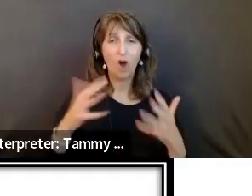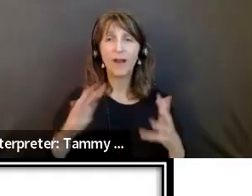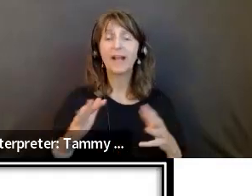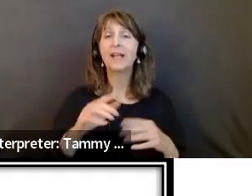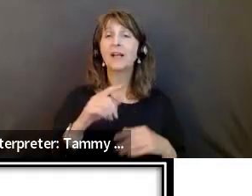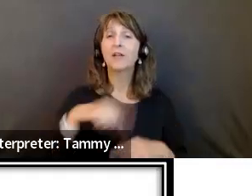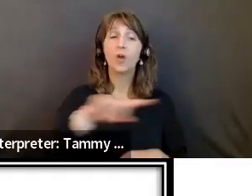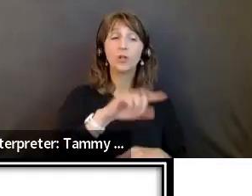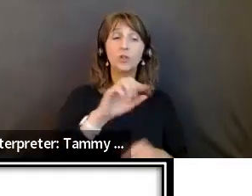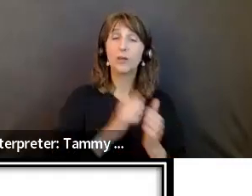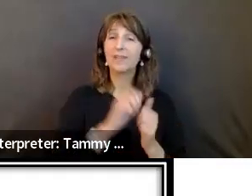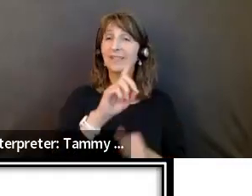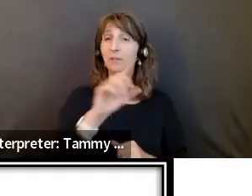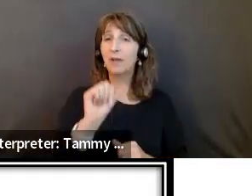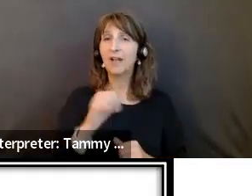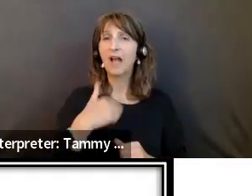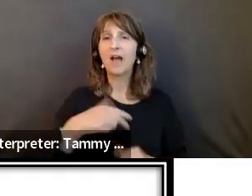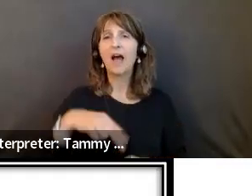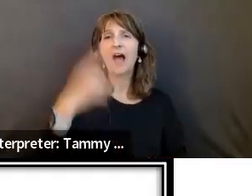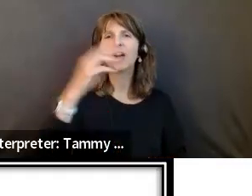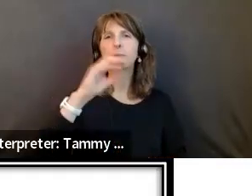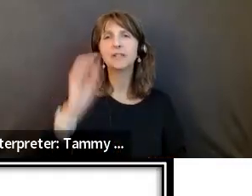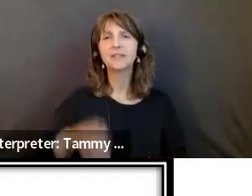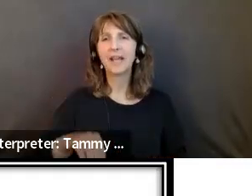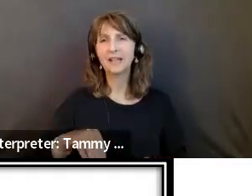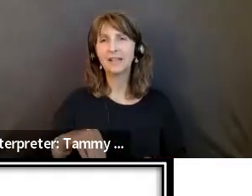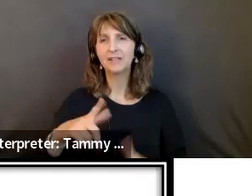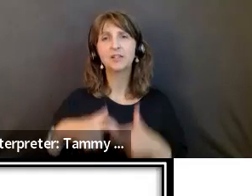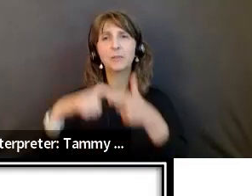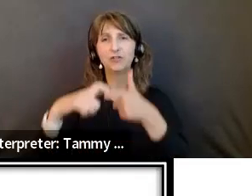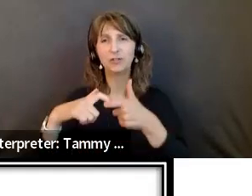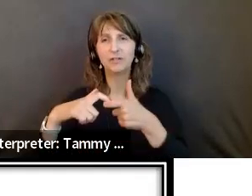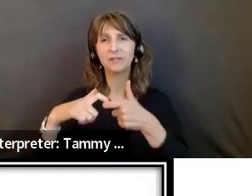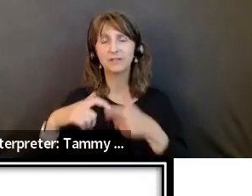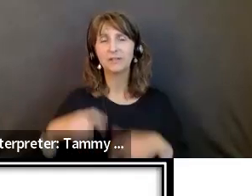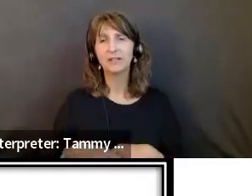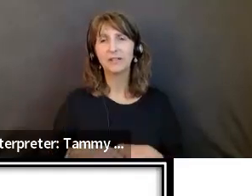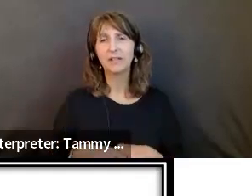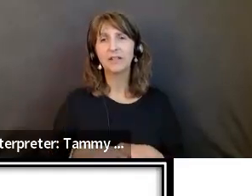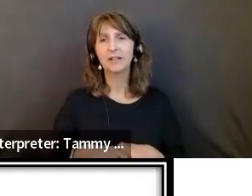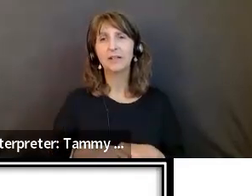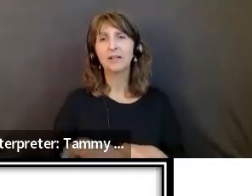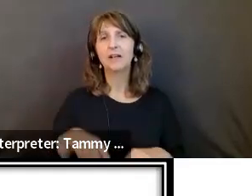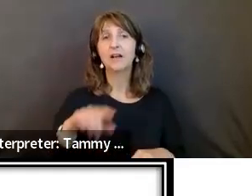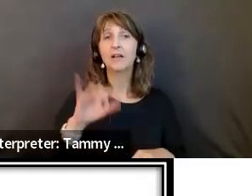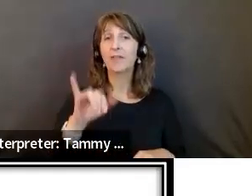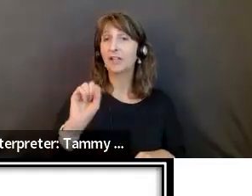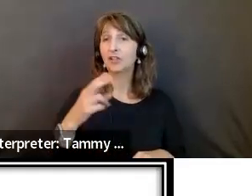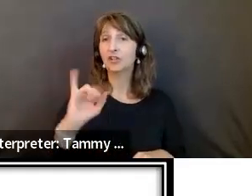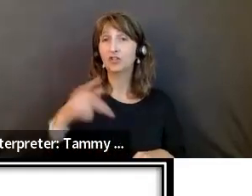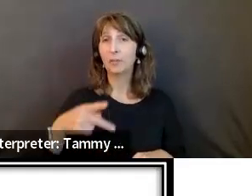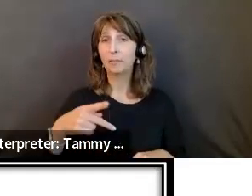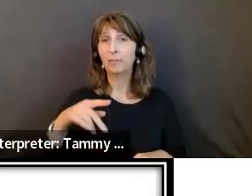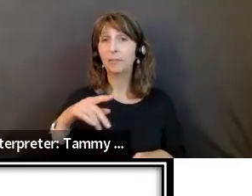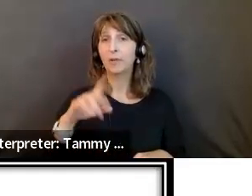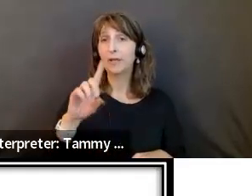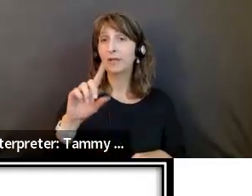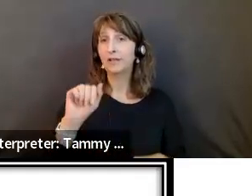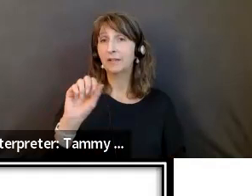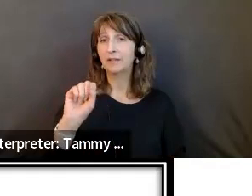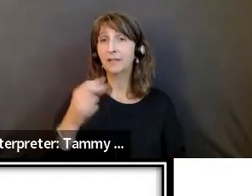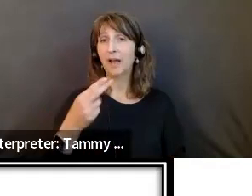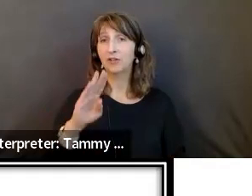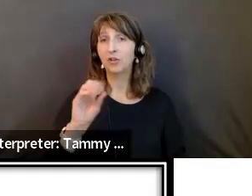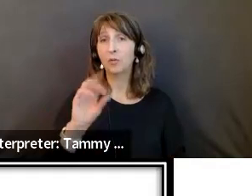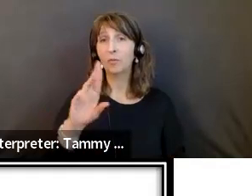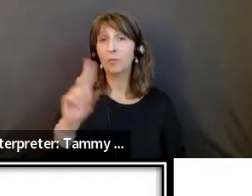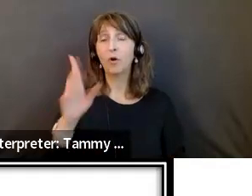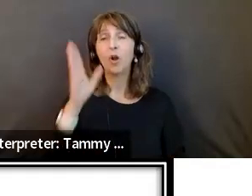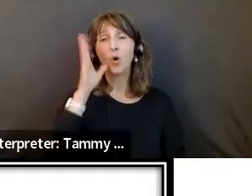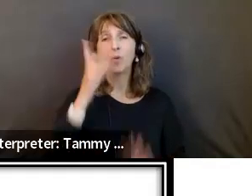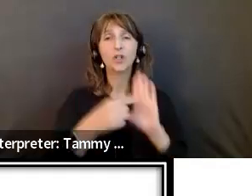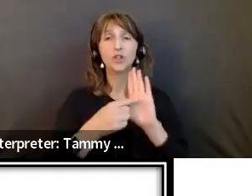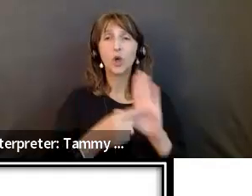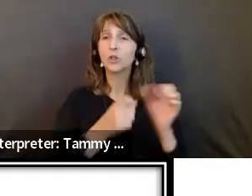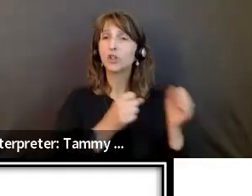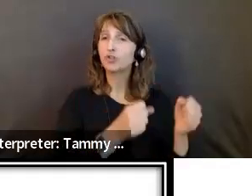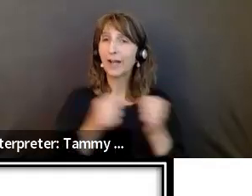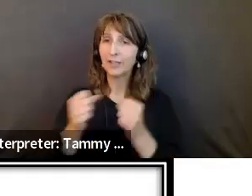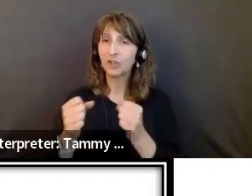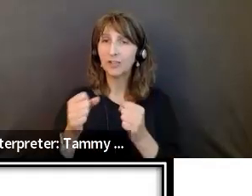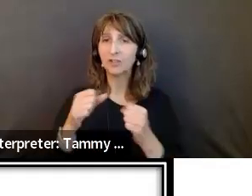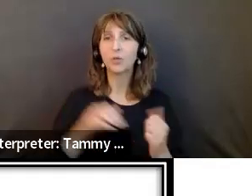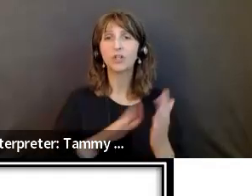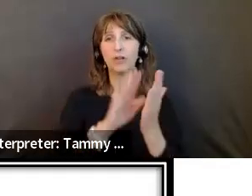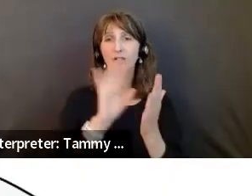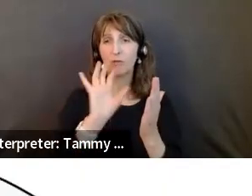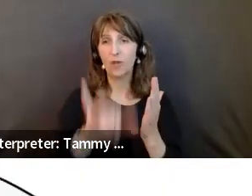So one of the things we would be looking at is strategies for how to address that. In this ship dashboard will also display the strategies that we engage in to address those inequities.